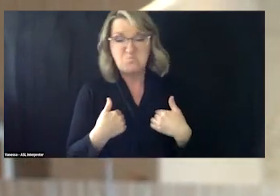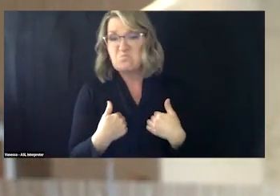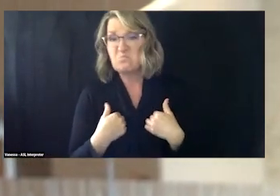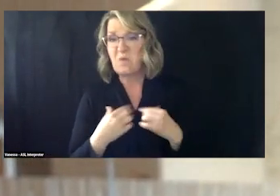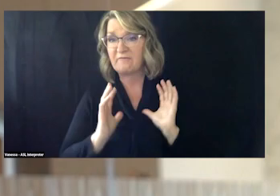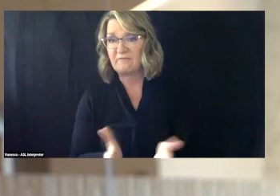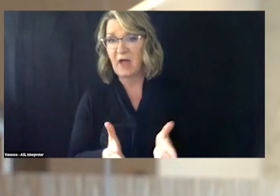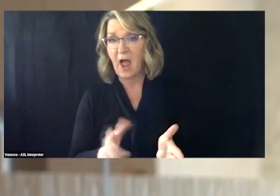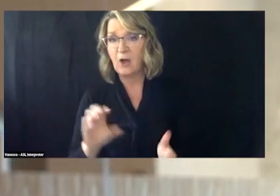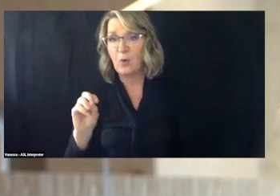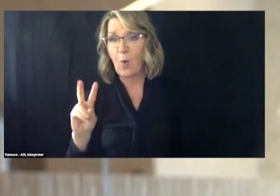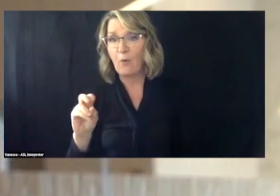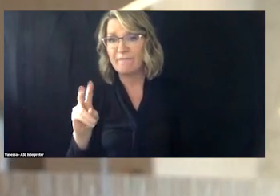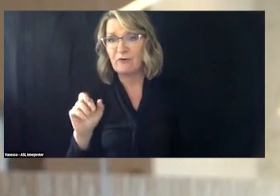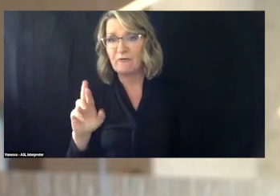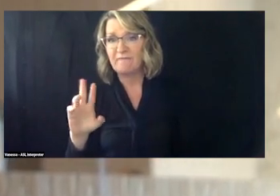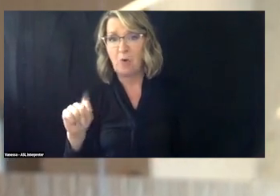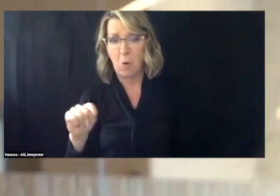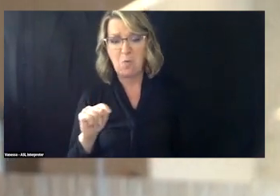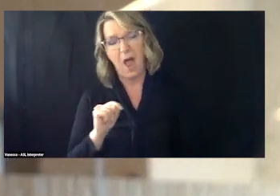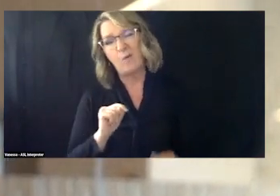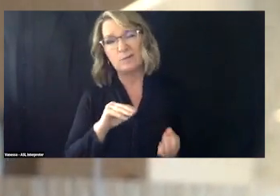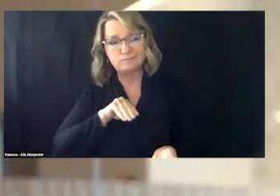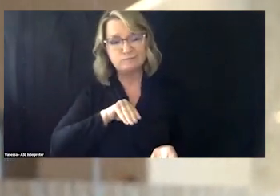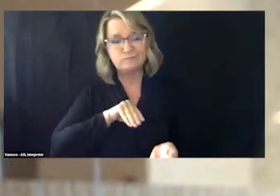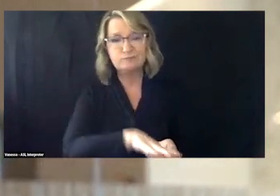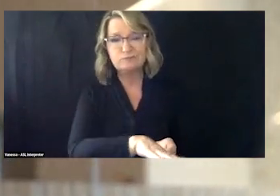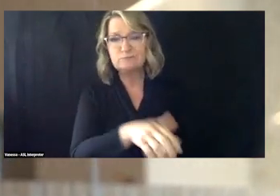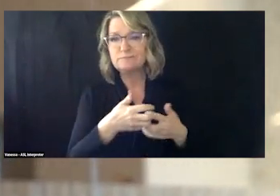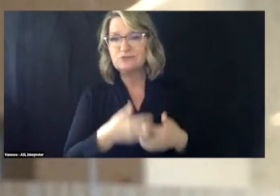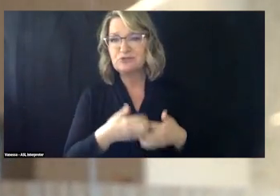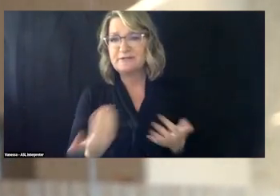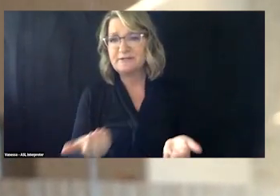I'm okay with over voting this contest I'm going to go ahead and back let's insert it